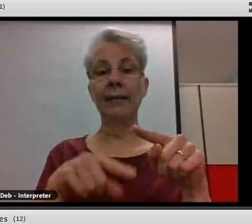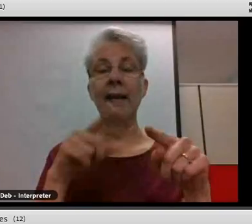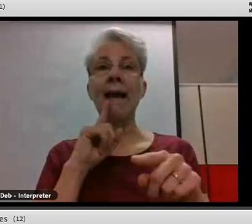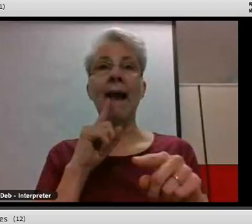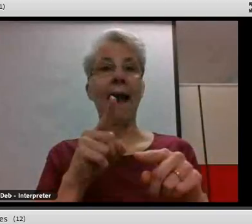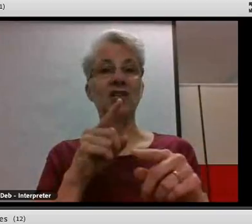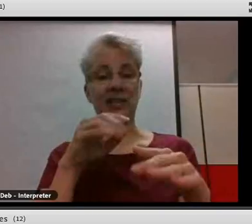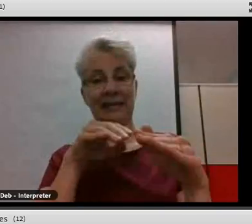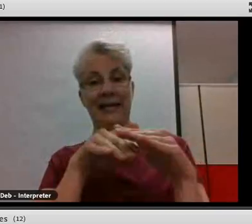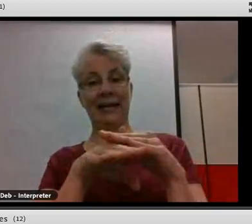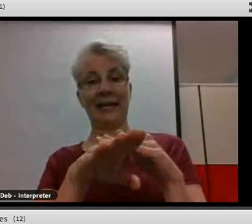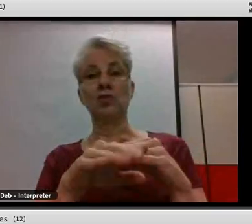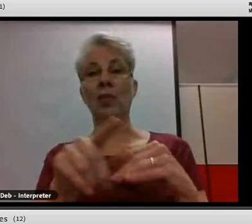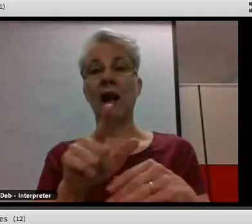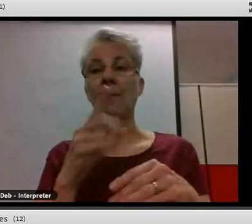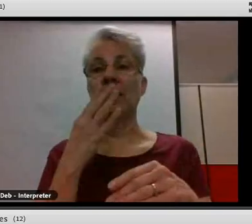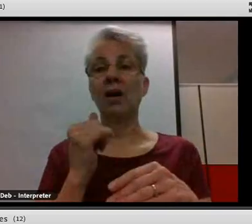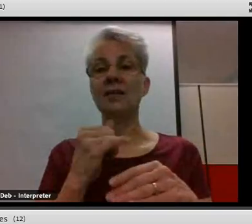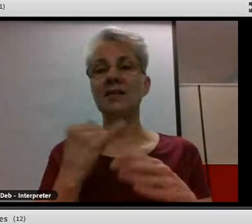about library services?